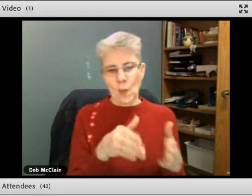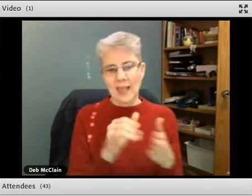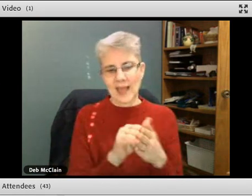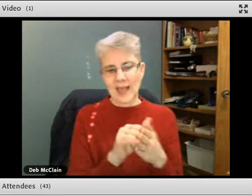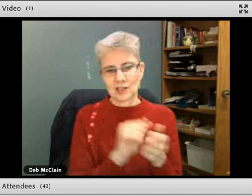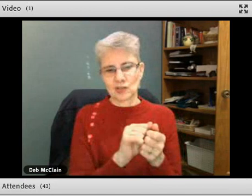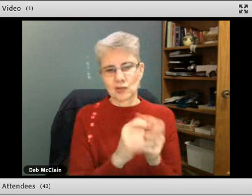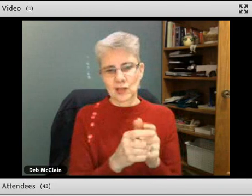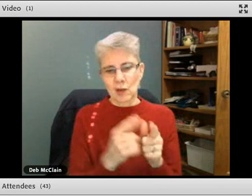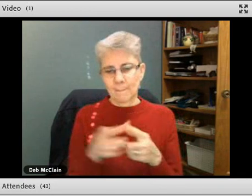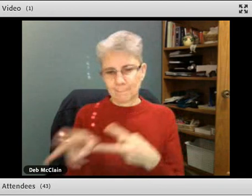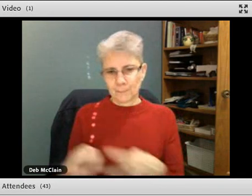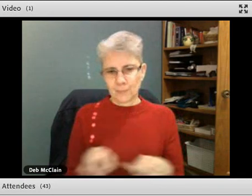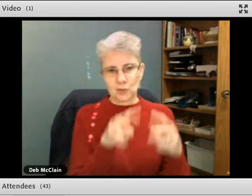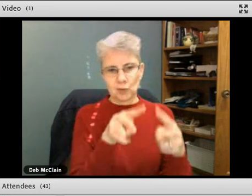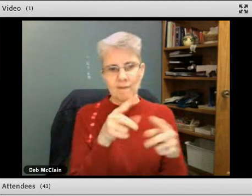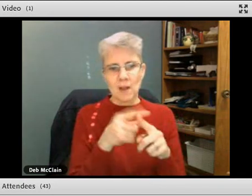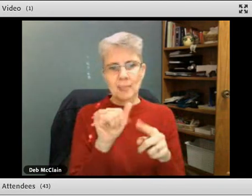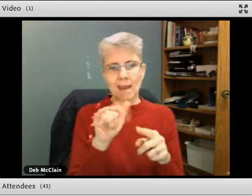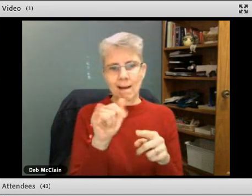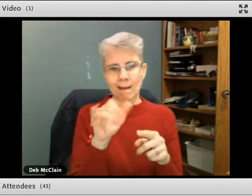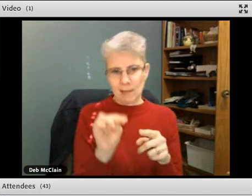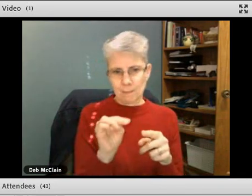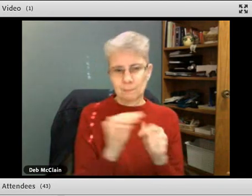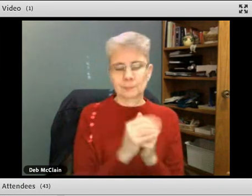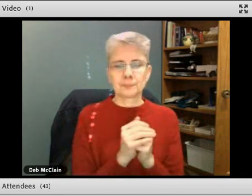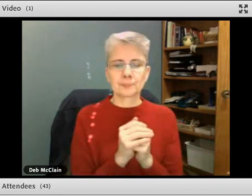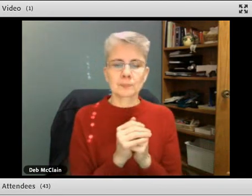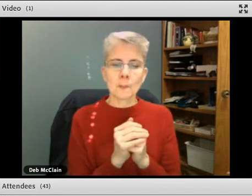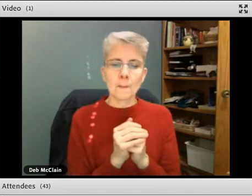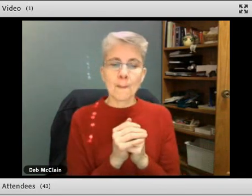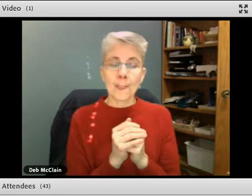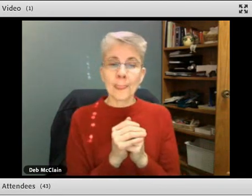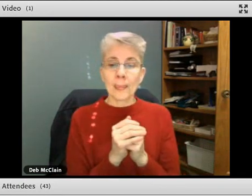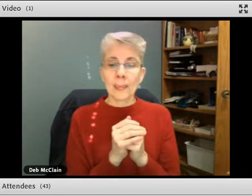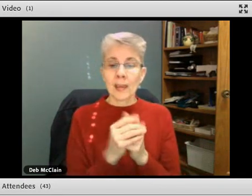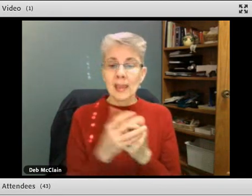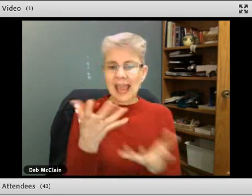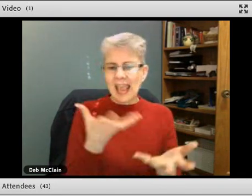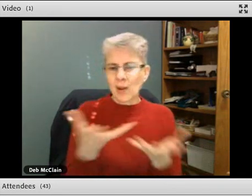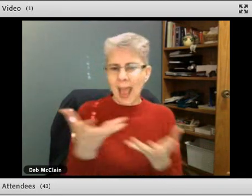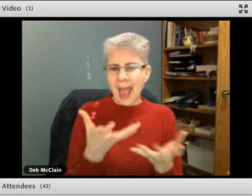Interactive MARC basic classes. Aaron will correct me as I'm wrong,